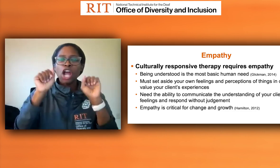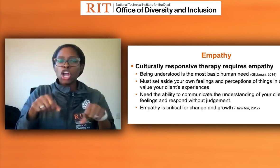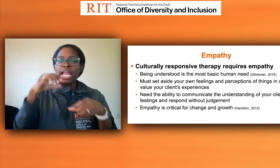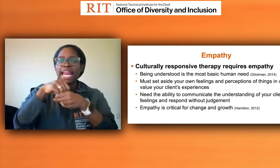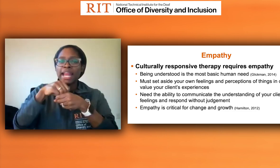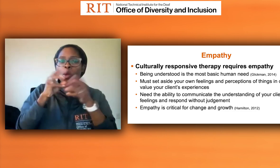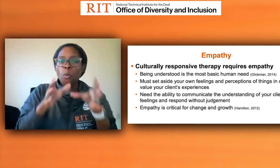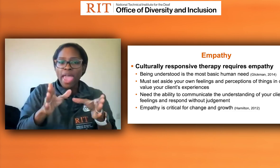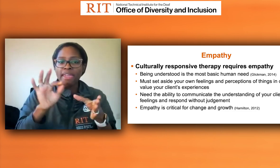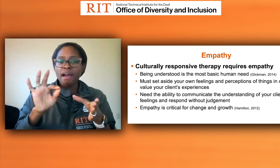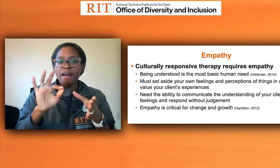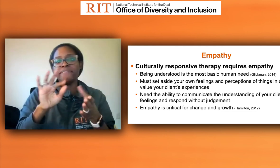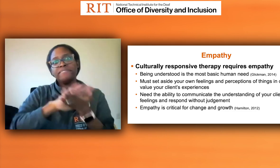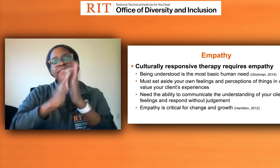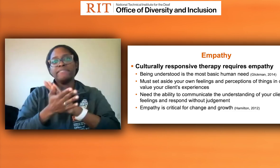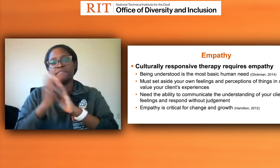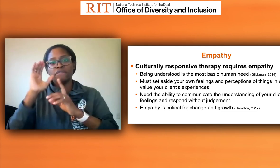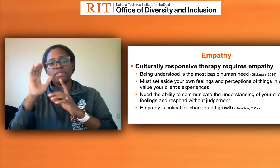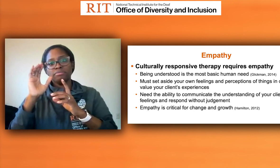I would also love for you to keep in mind that